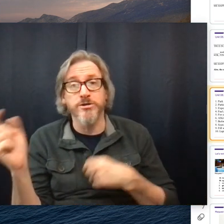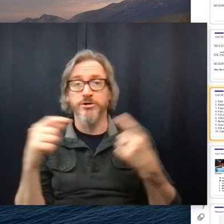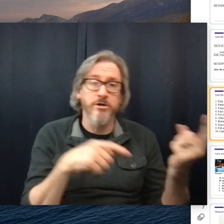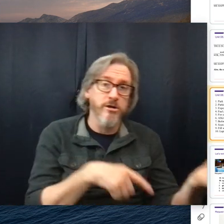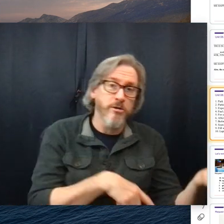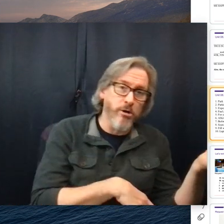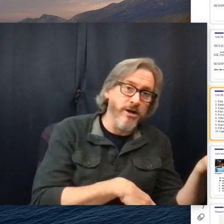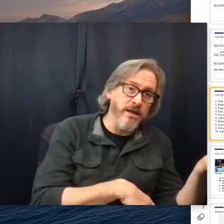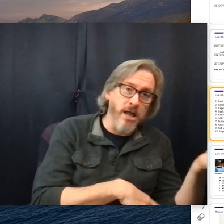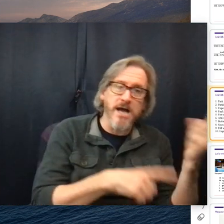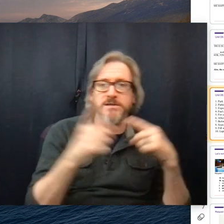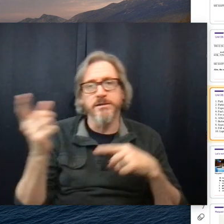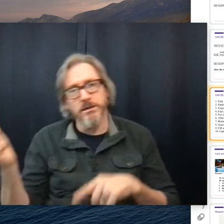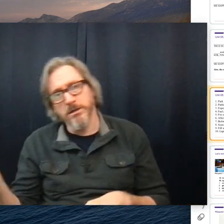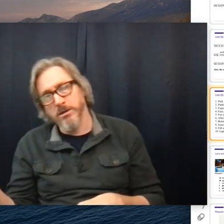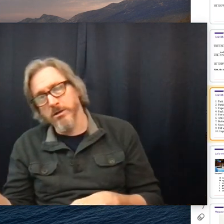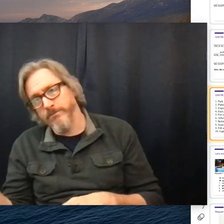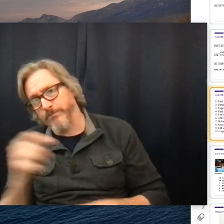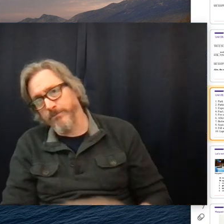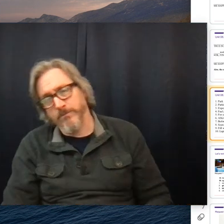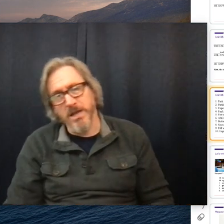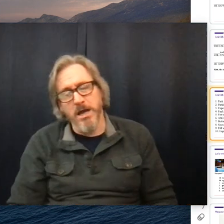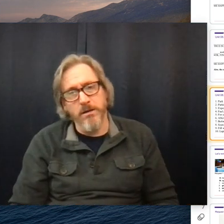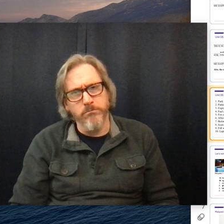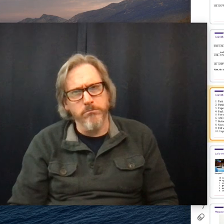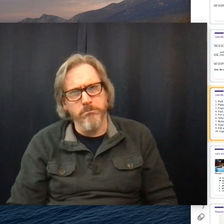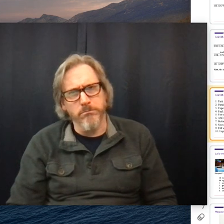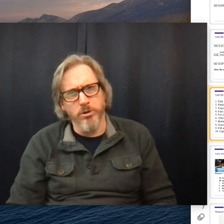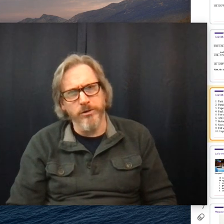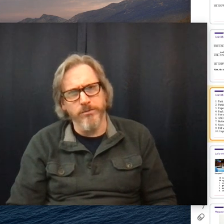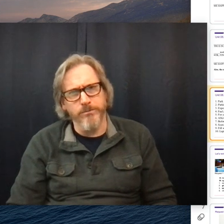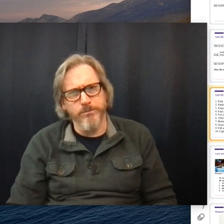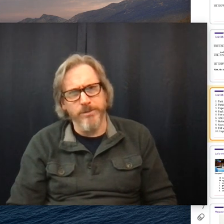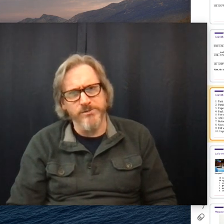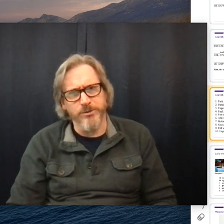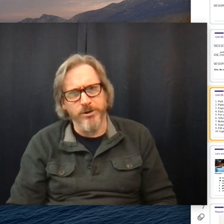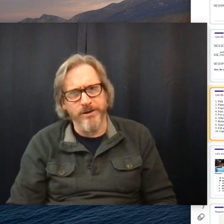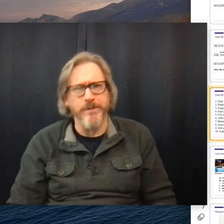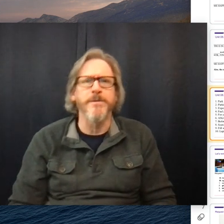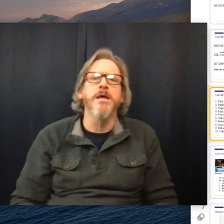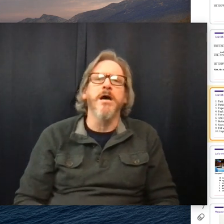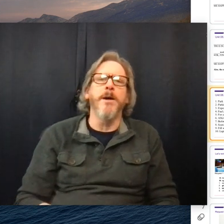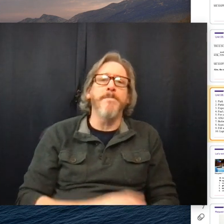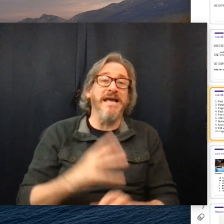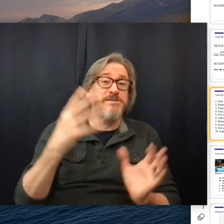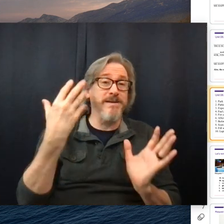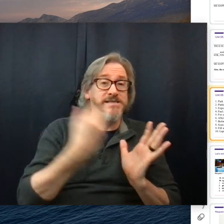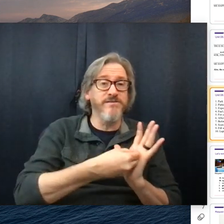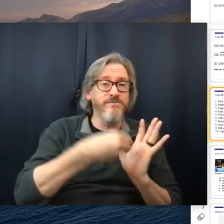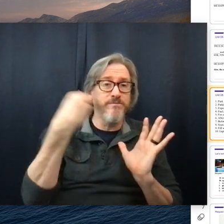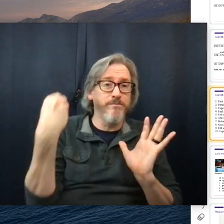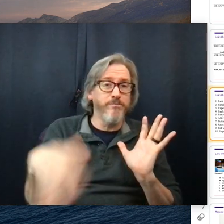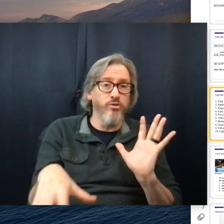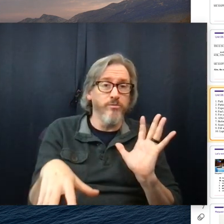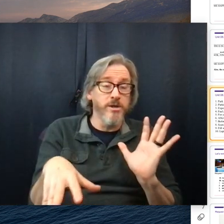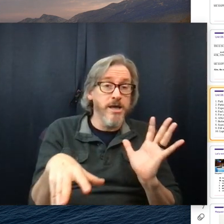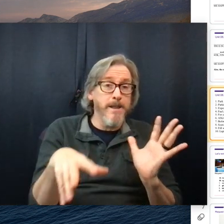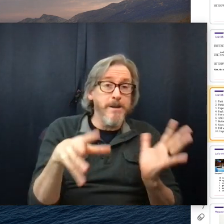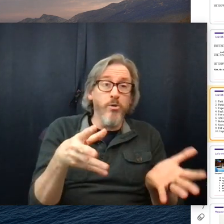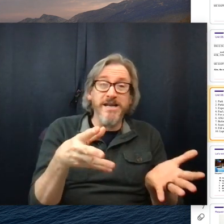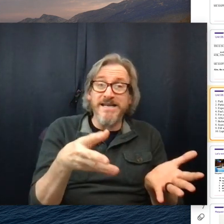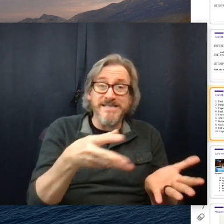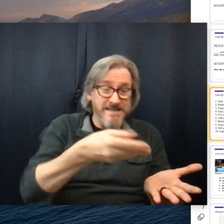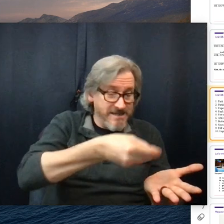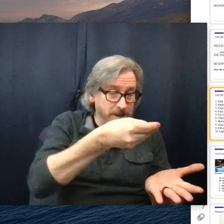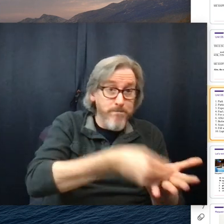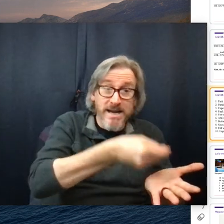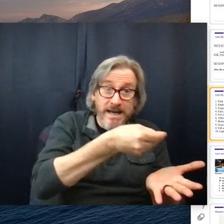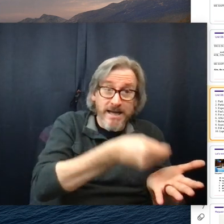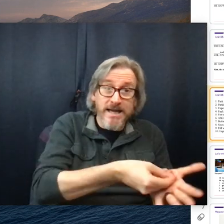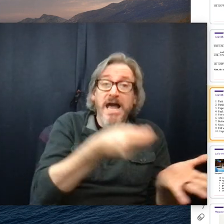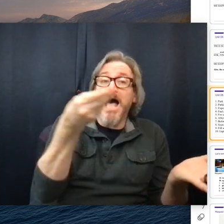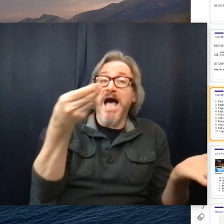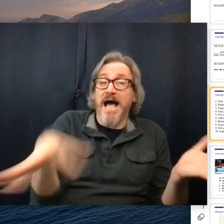to parking lot um or the place where you park um expensive po what it is is it's like money